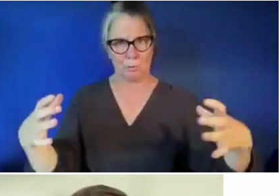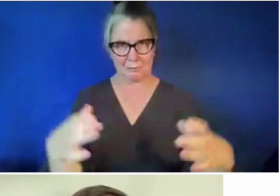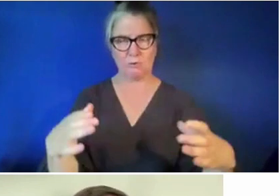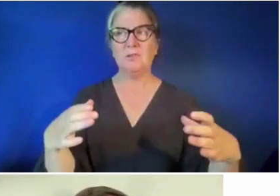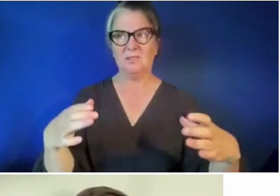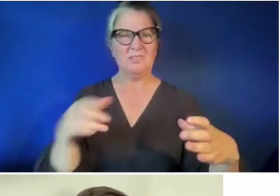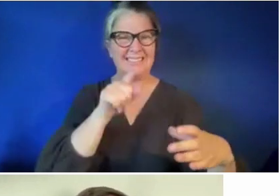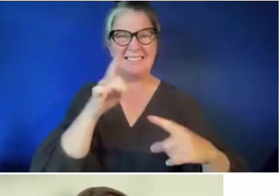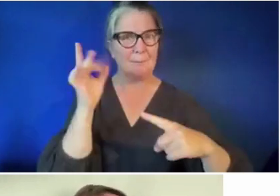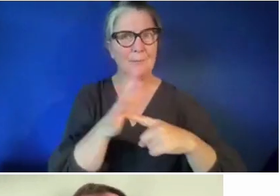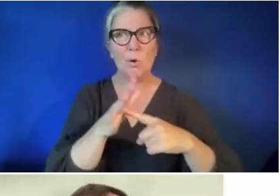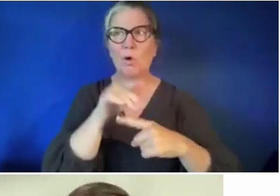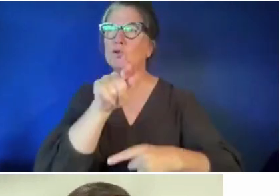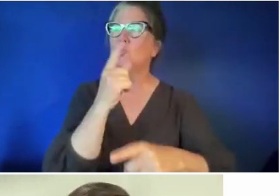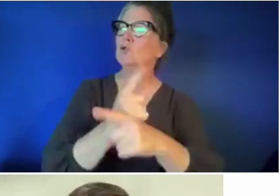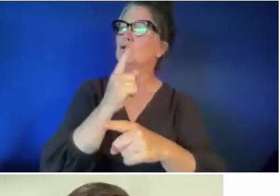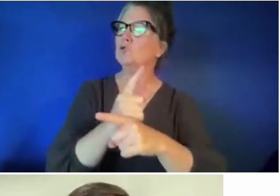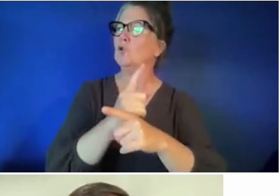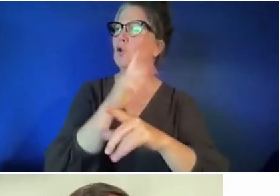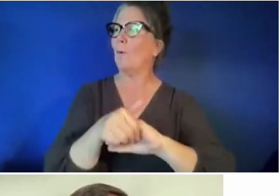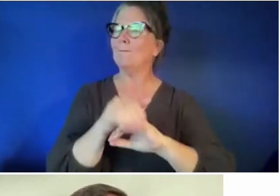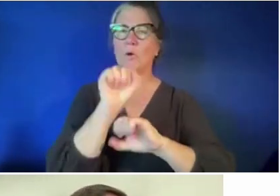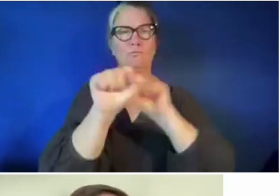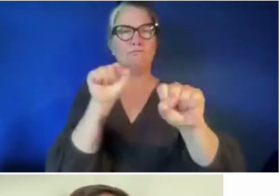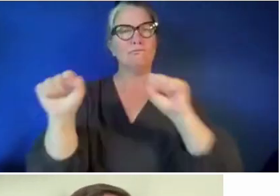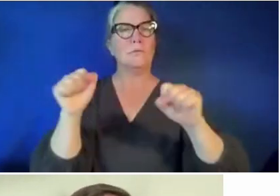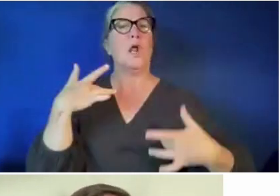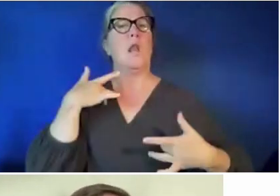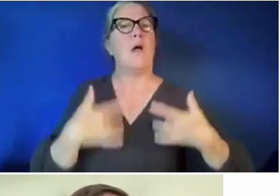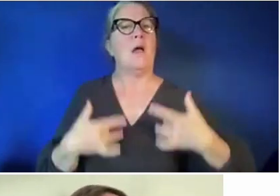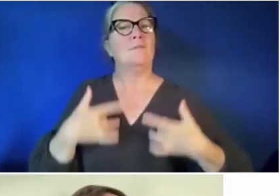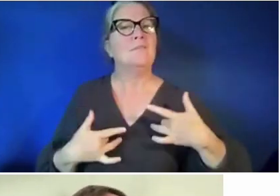because that kind of gives license for that conversation, remind everybody else